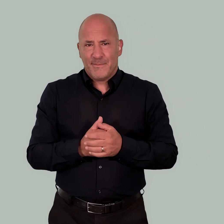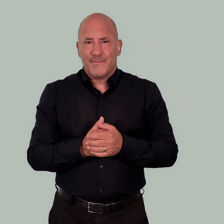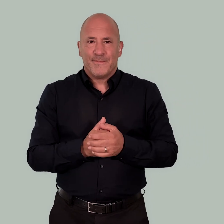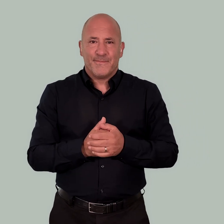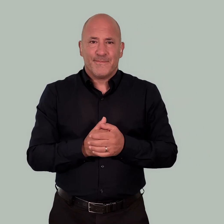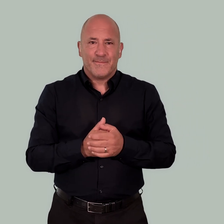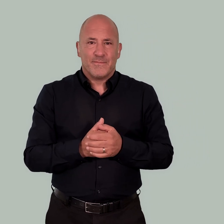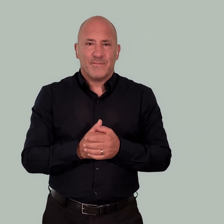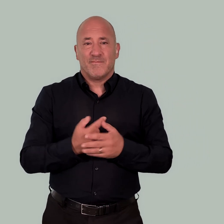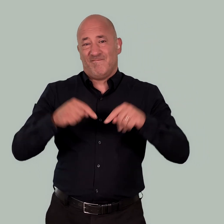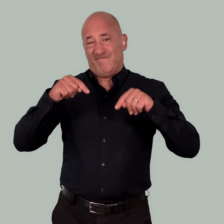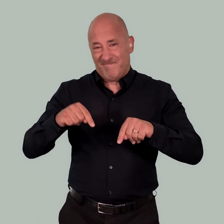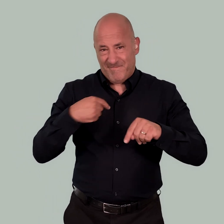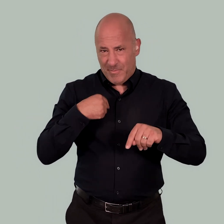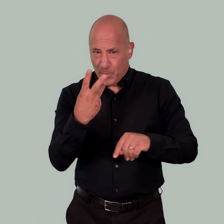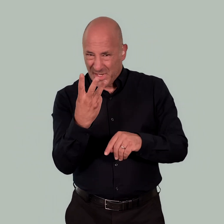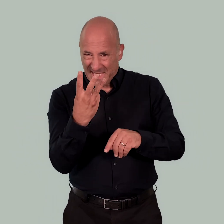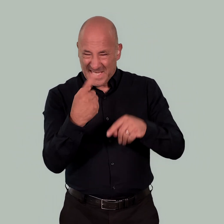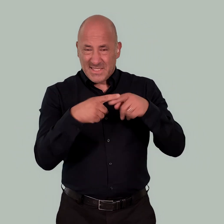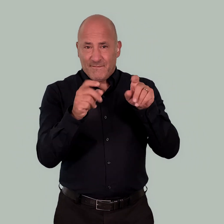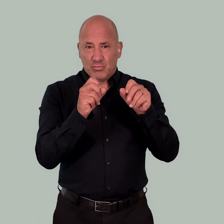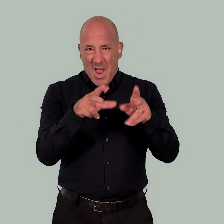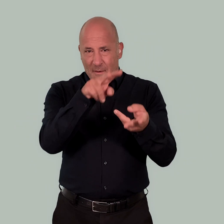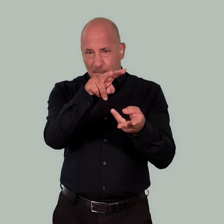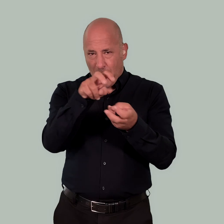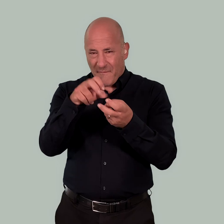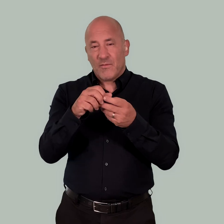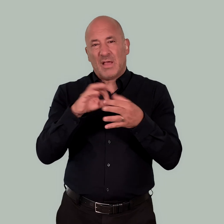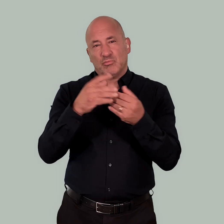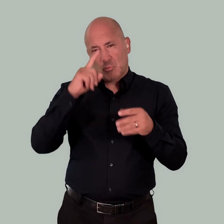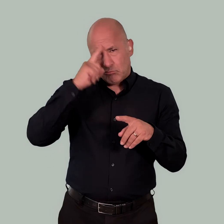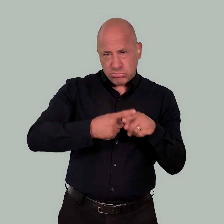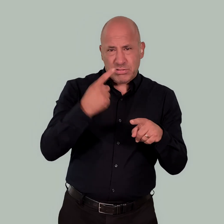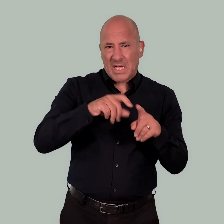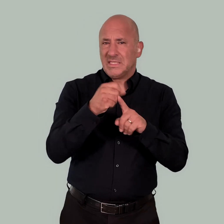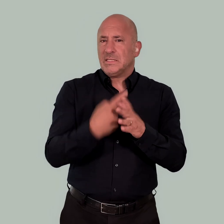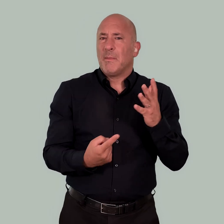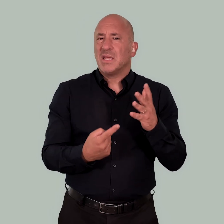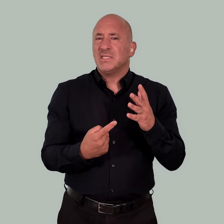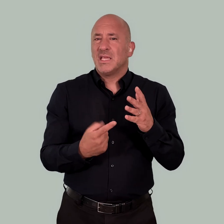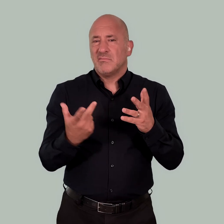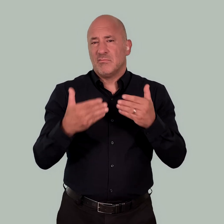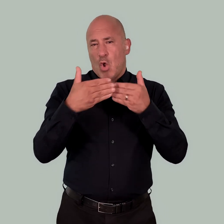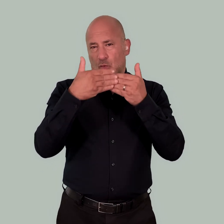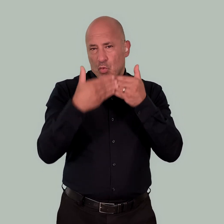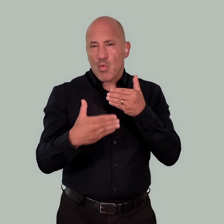Three measures of ill health and disability are used here: